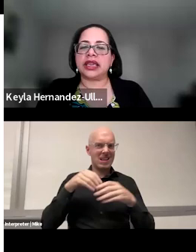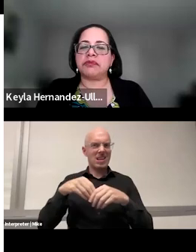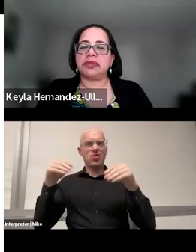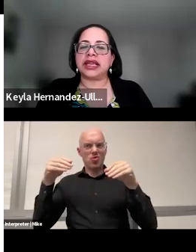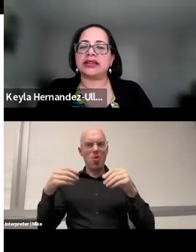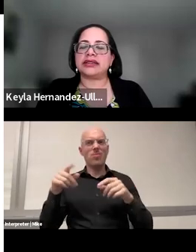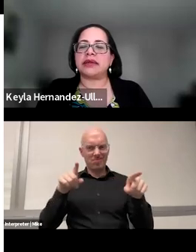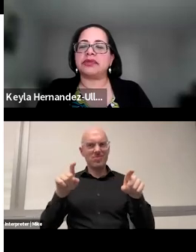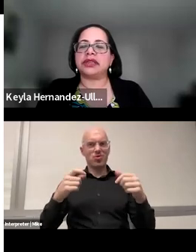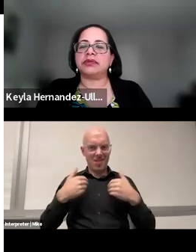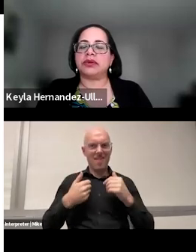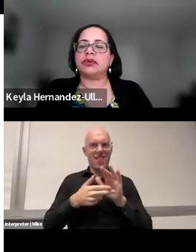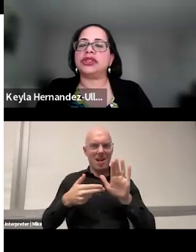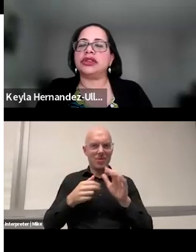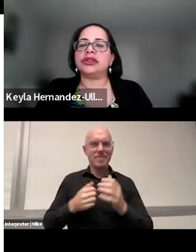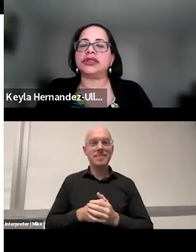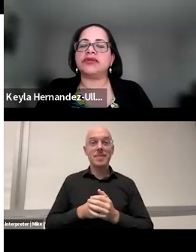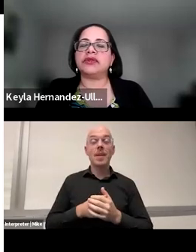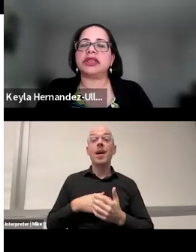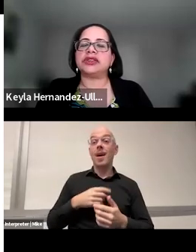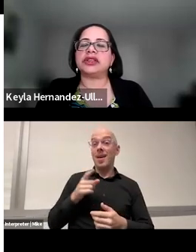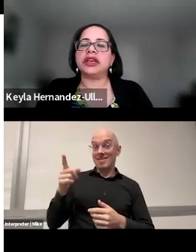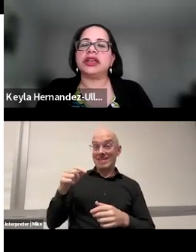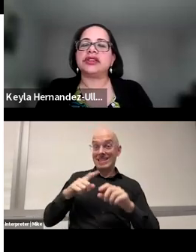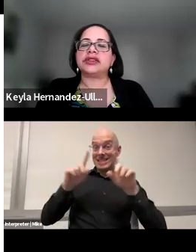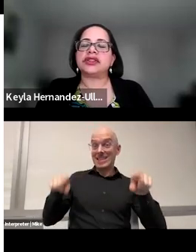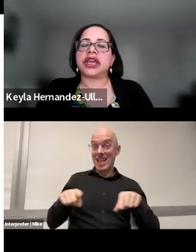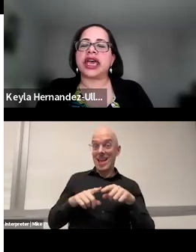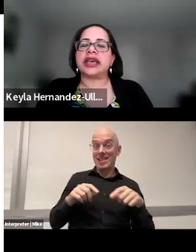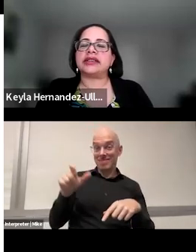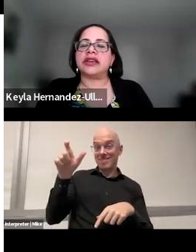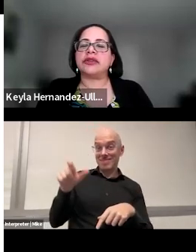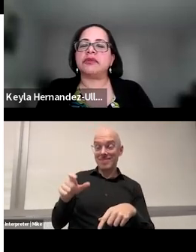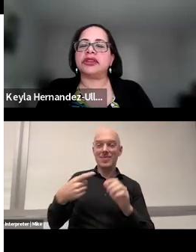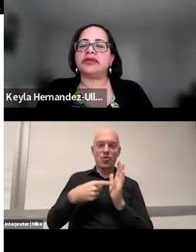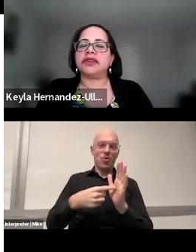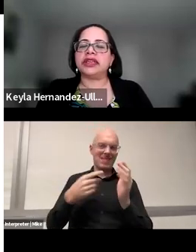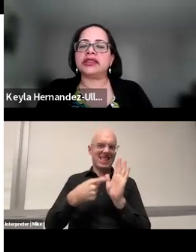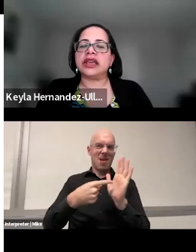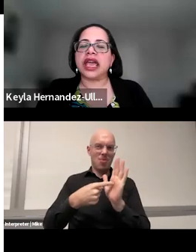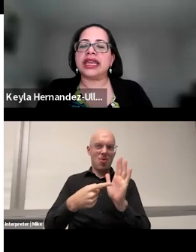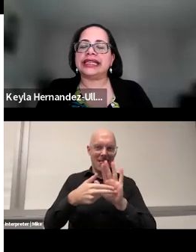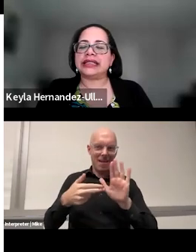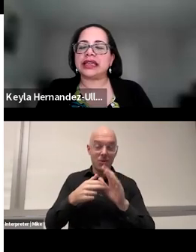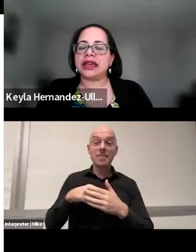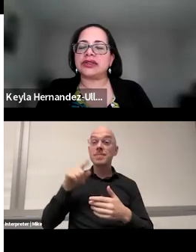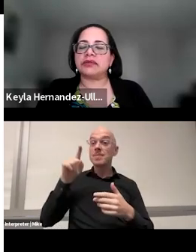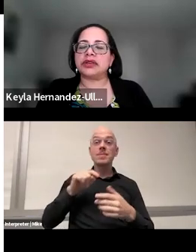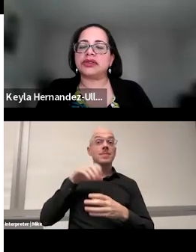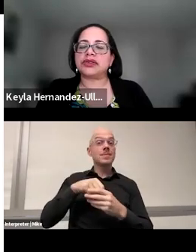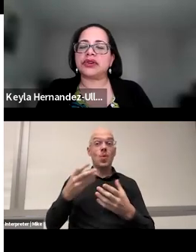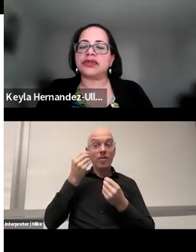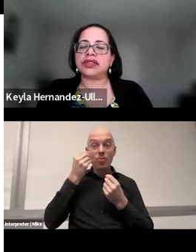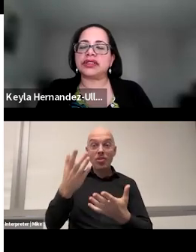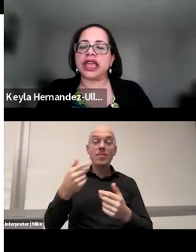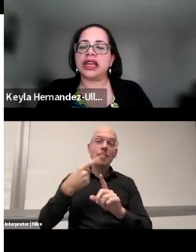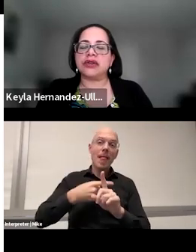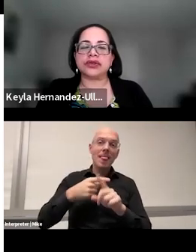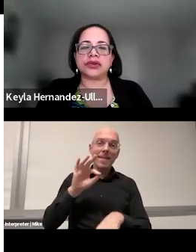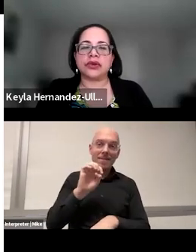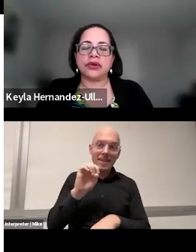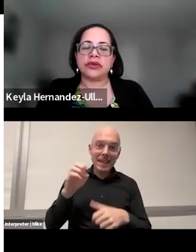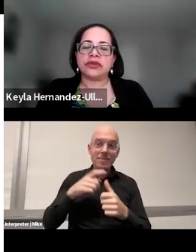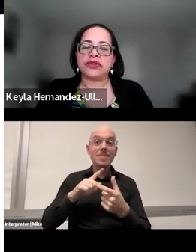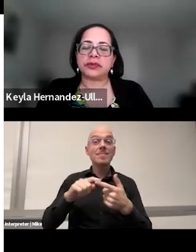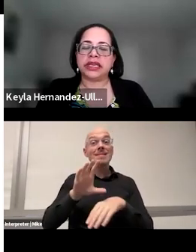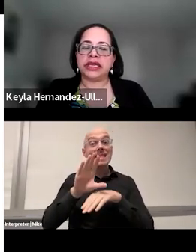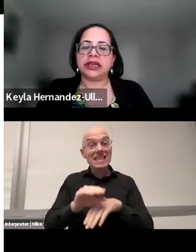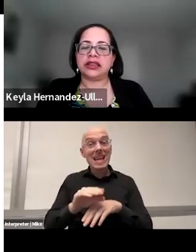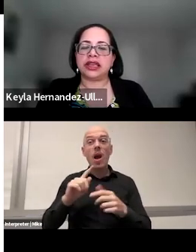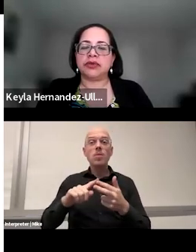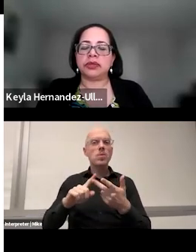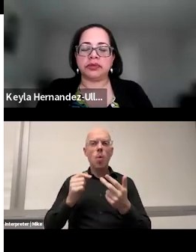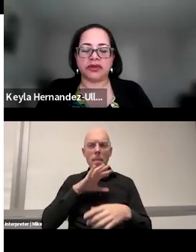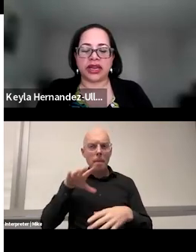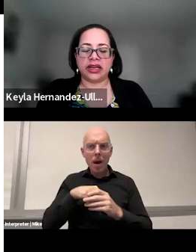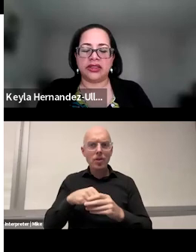Keyla Hernandez-Ulloa: on this slide there's also to the right a blank sample label which includes information such as the monthly fees, any discounts and bundle services, and also